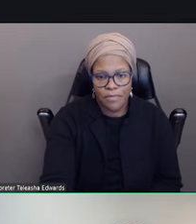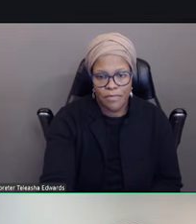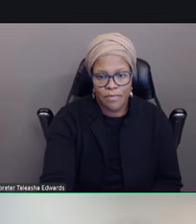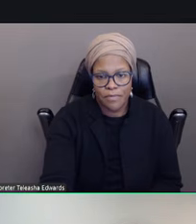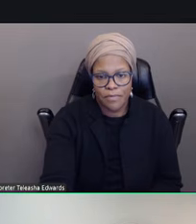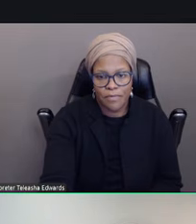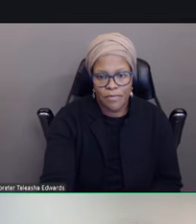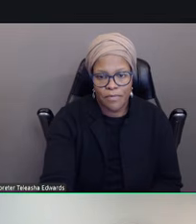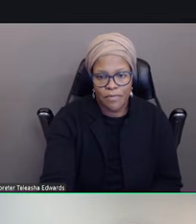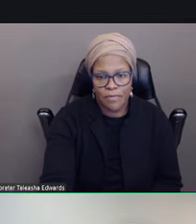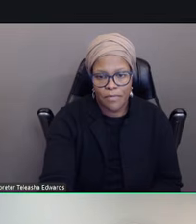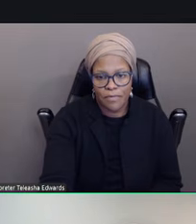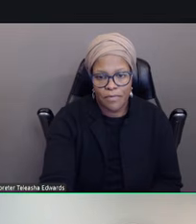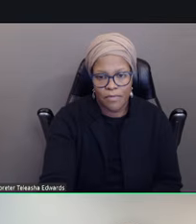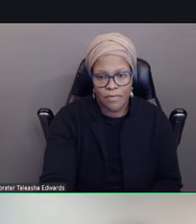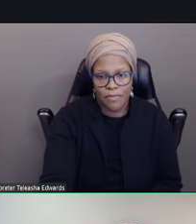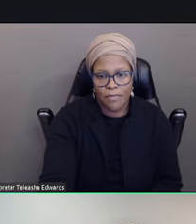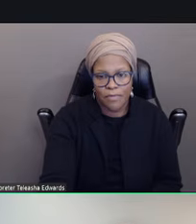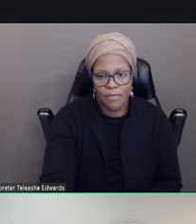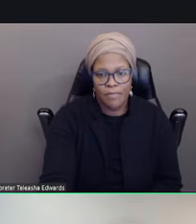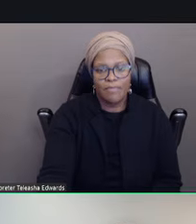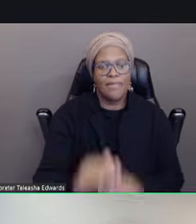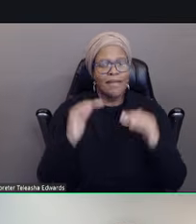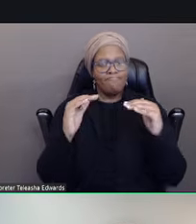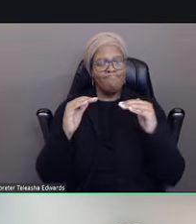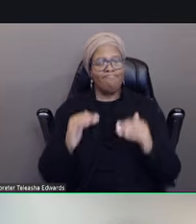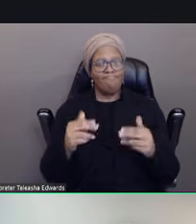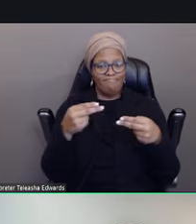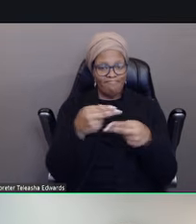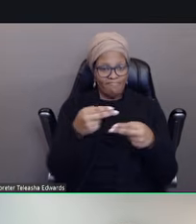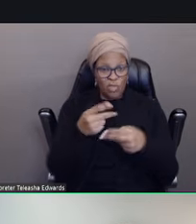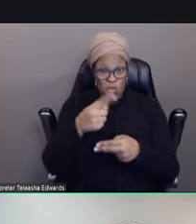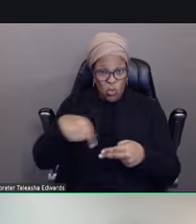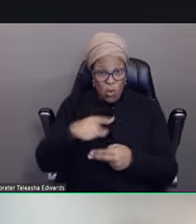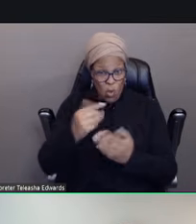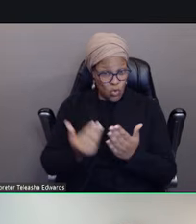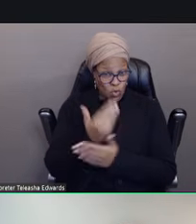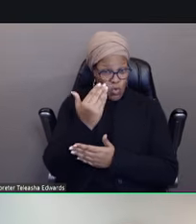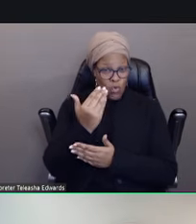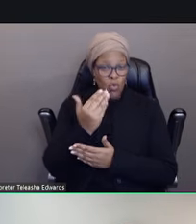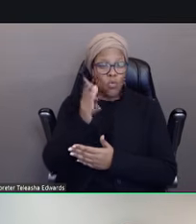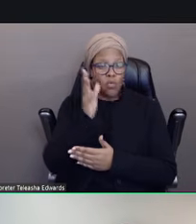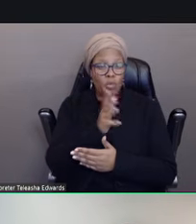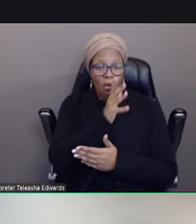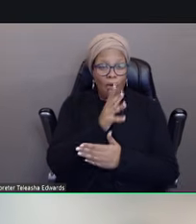um for those of you who are new to the Rural Health Transformation Program that we uh wanted